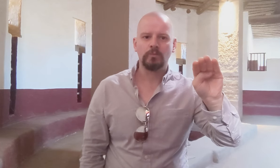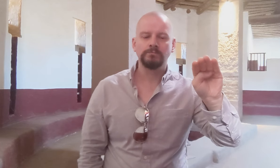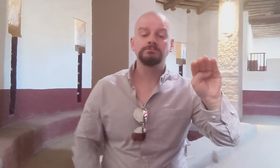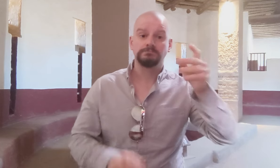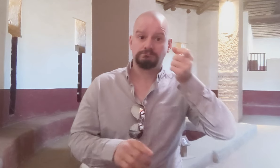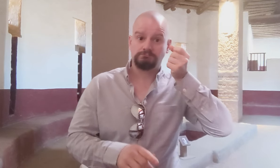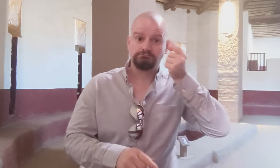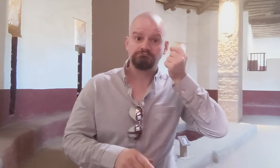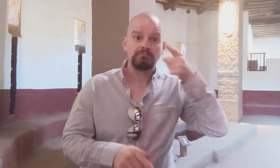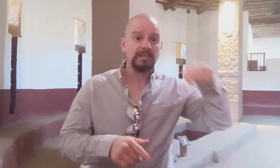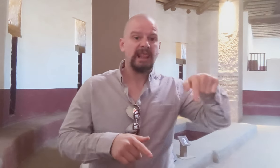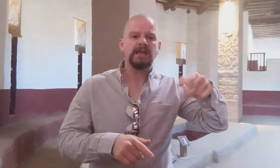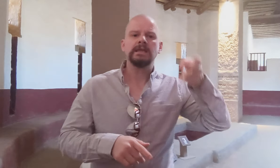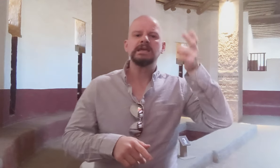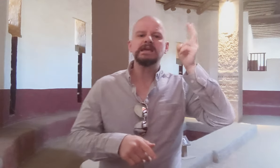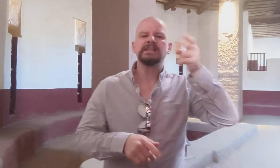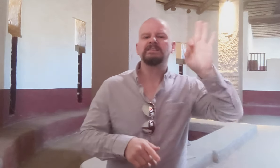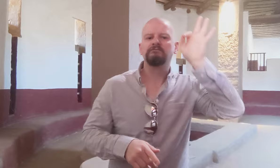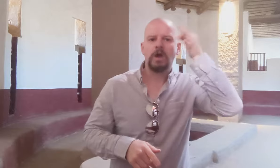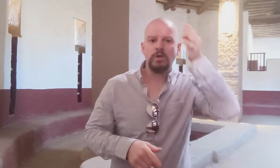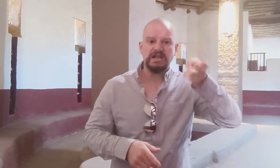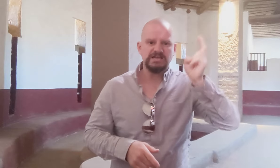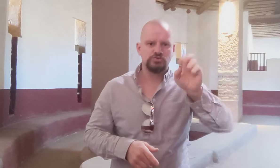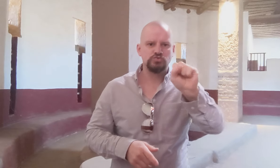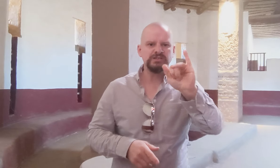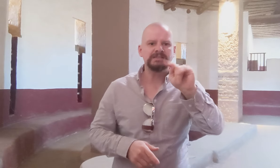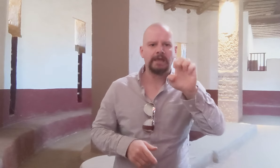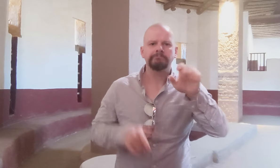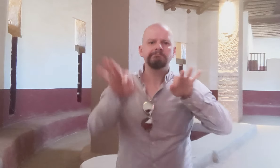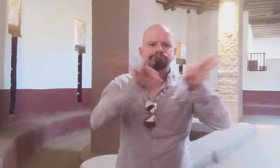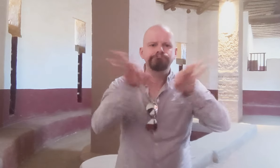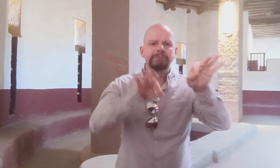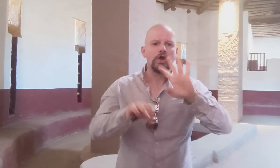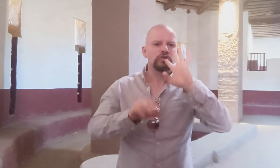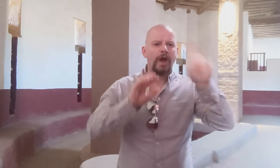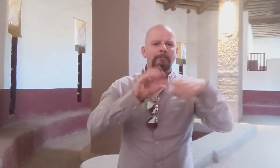This is a federal historic site that consists of explanations on